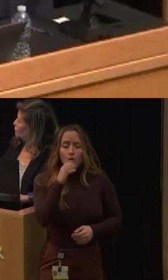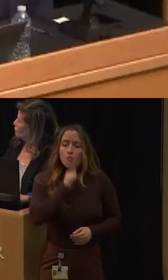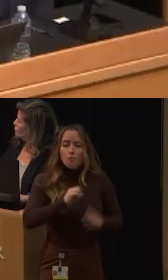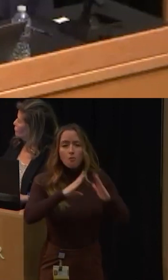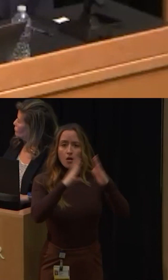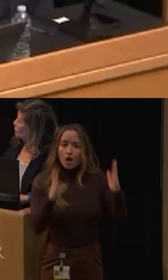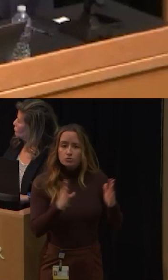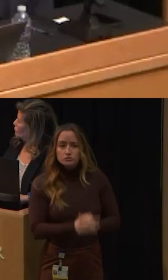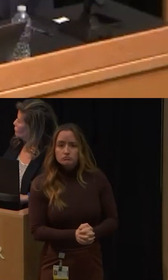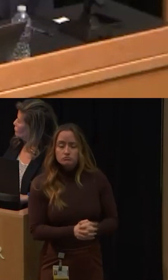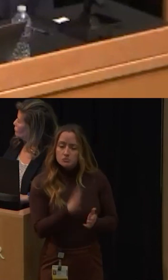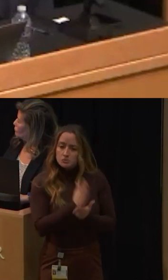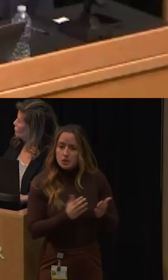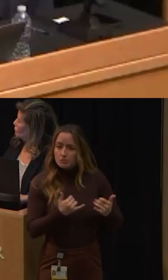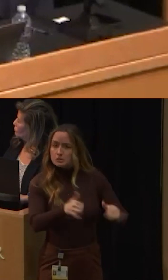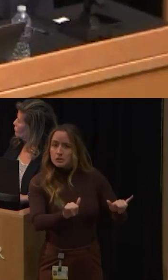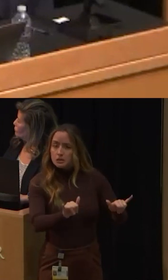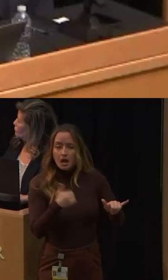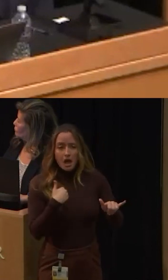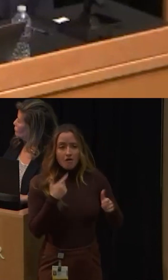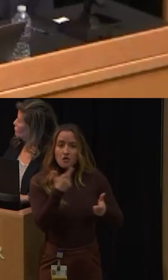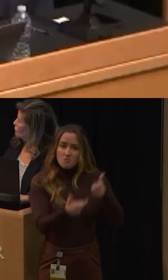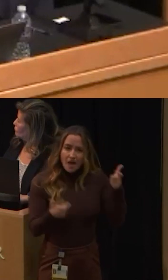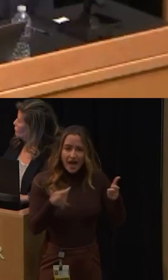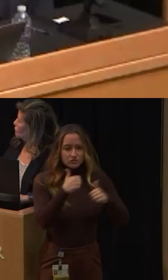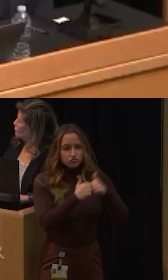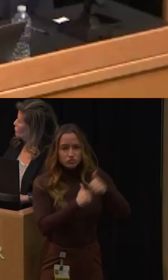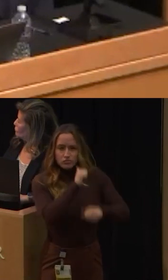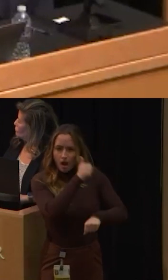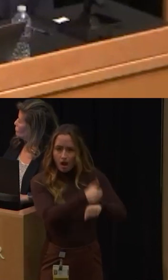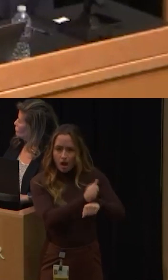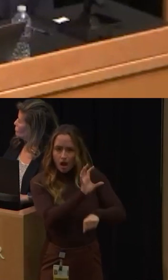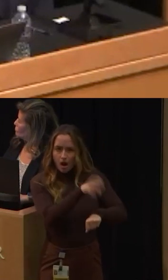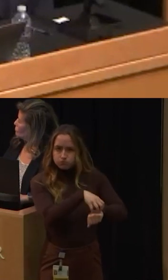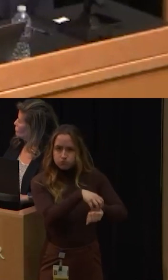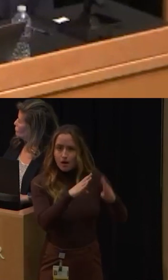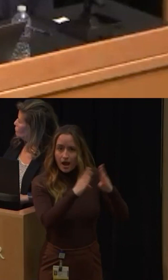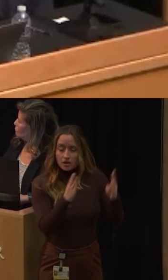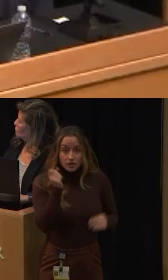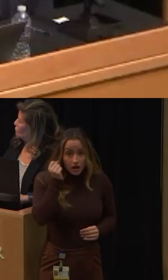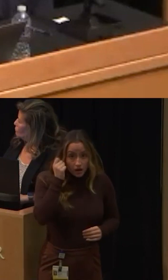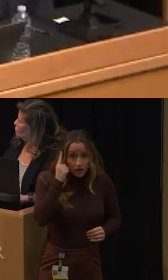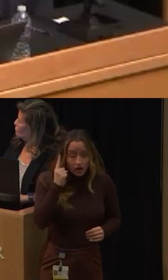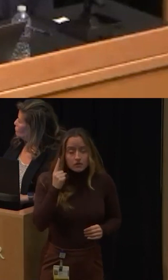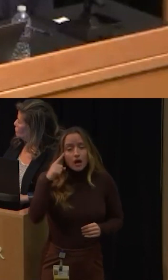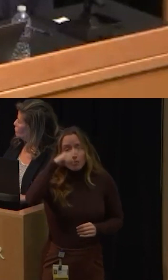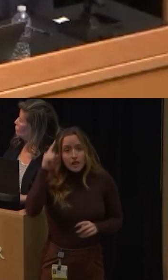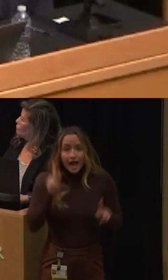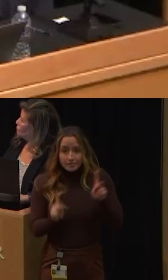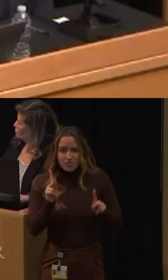"Some still remain, massive structures, and still handsome. "However, Negroes have come into the area,